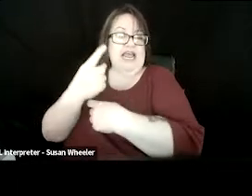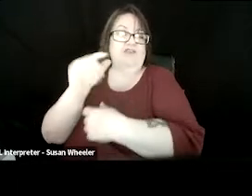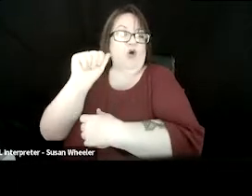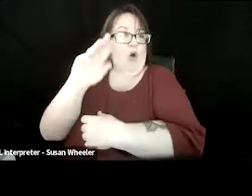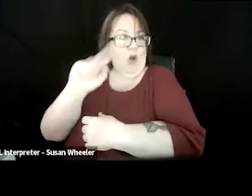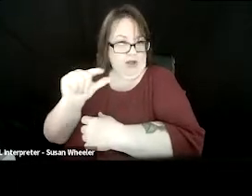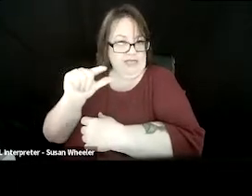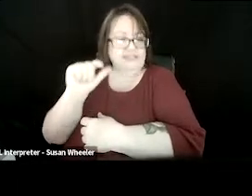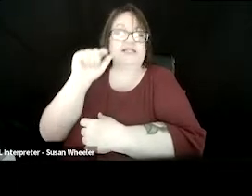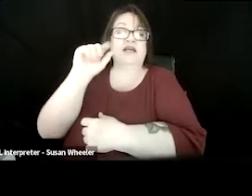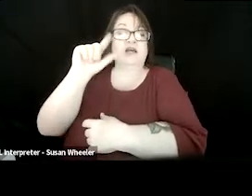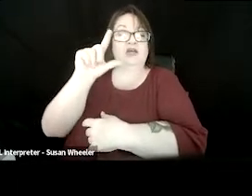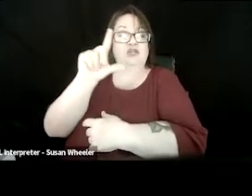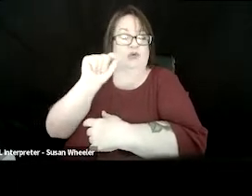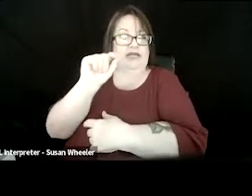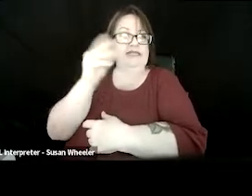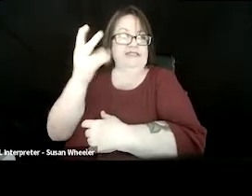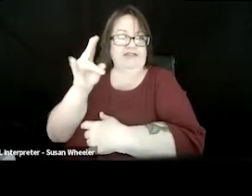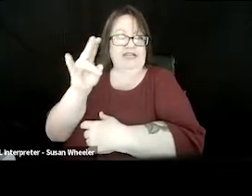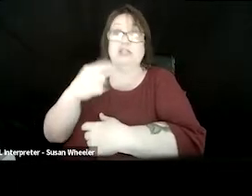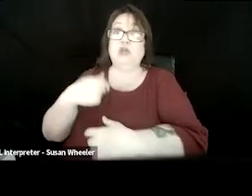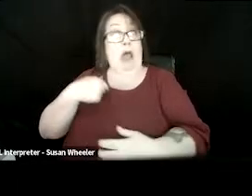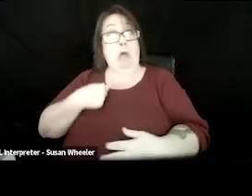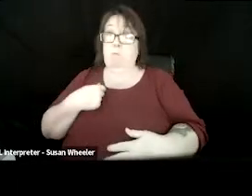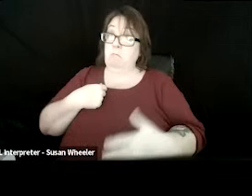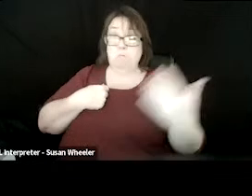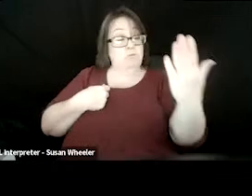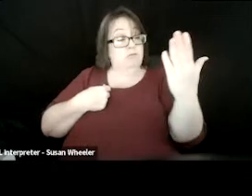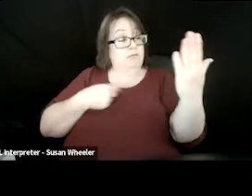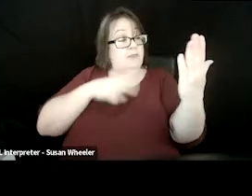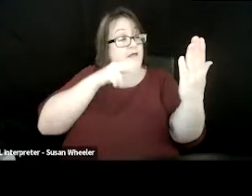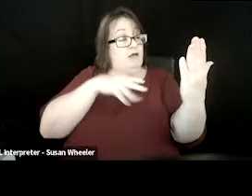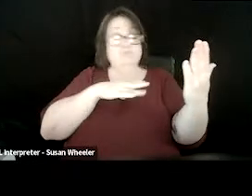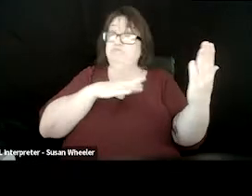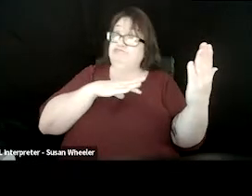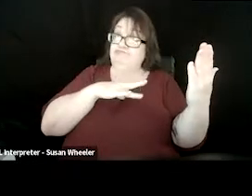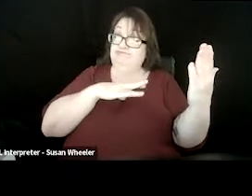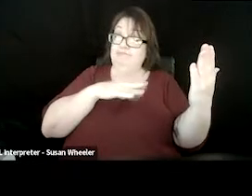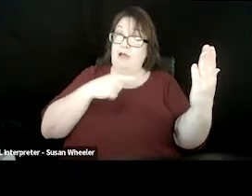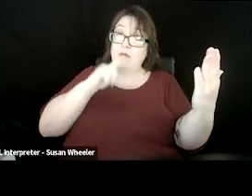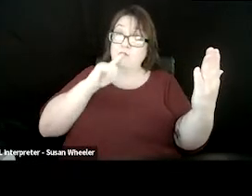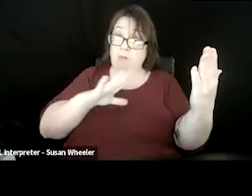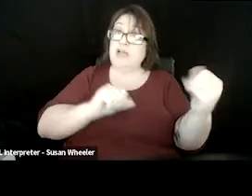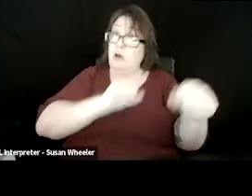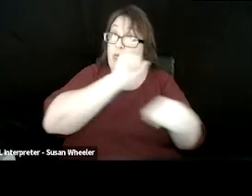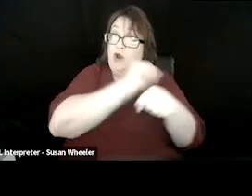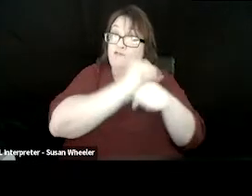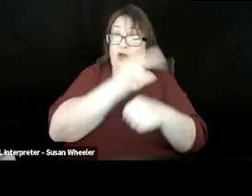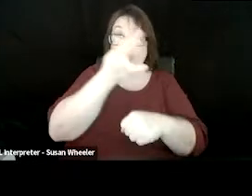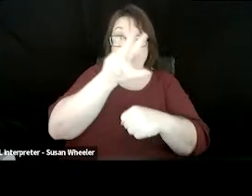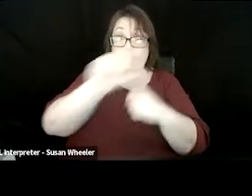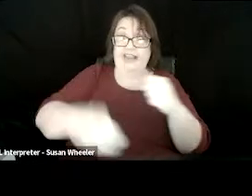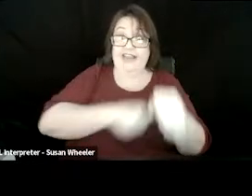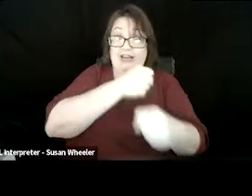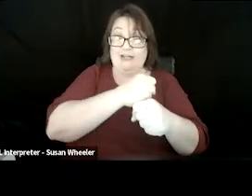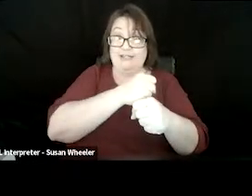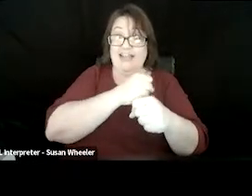So you think, perhaps, when you're reading that, wow, I am promising to stay with this employer for three years and they're promising to keep me